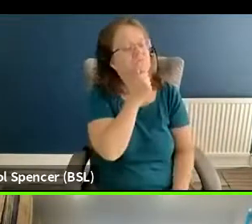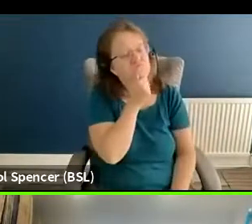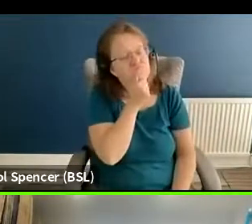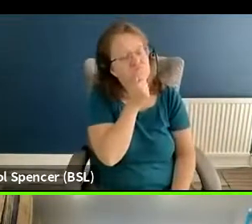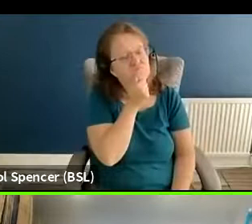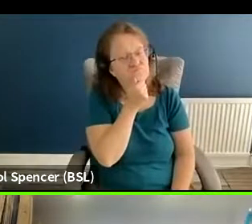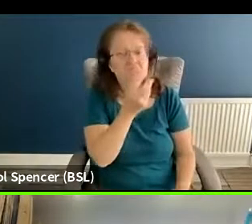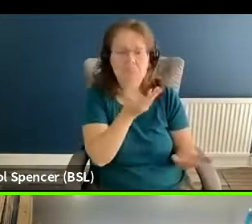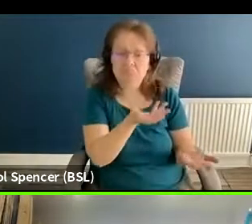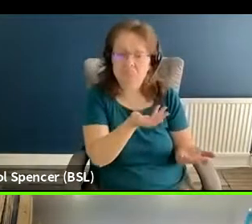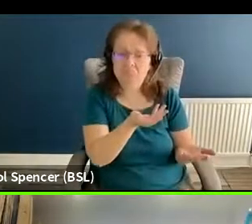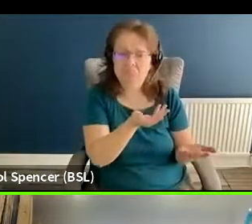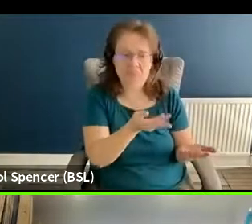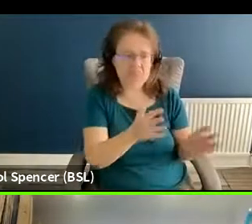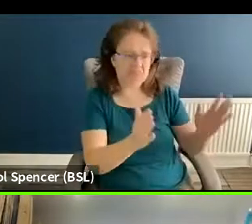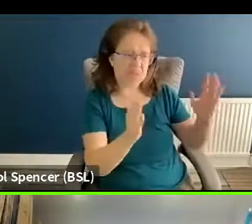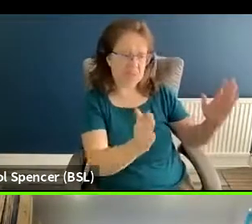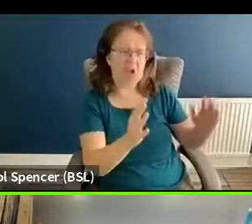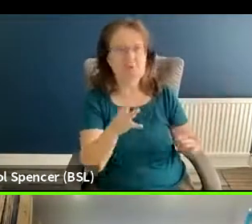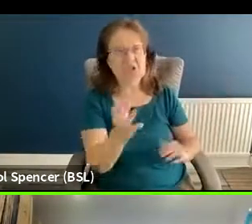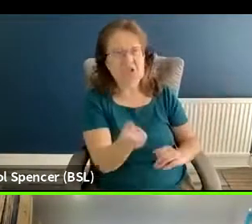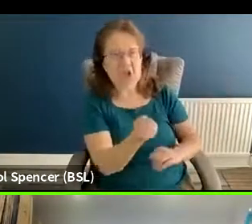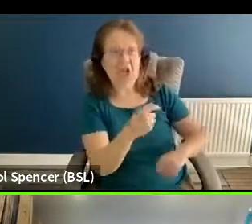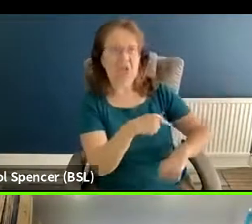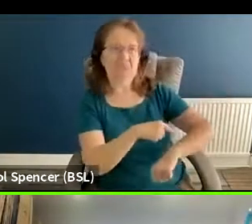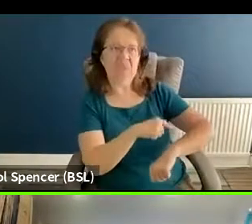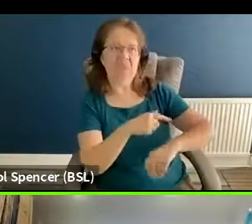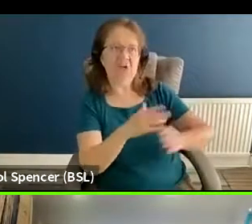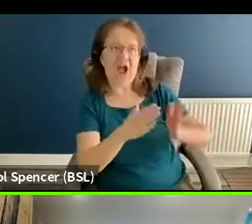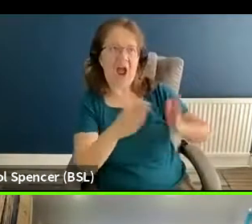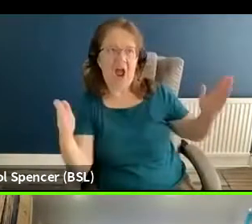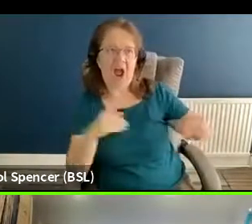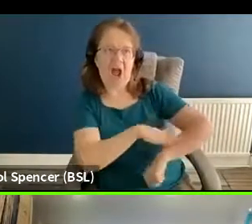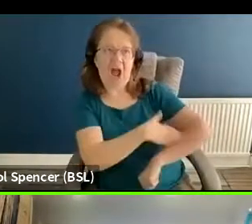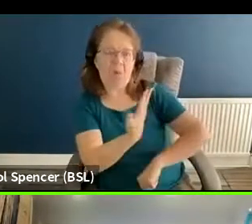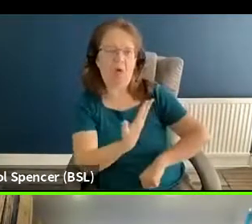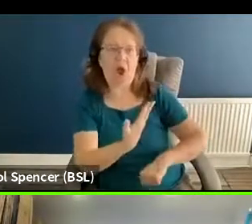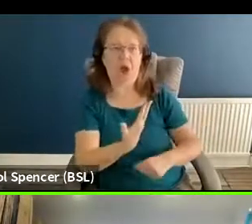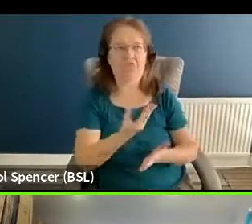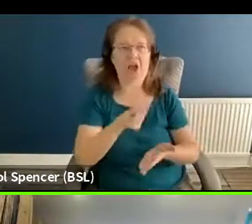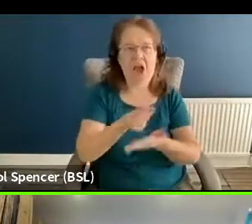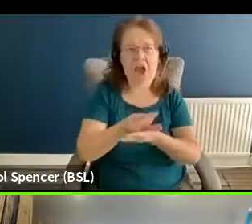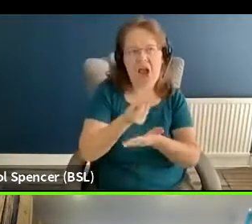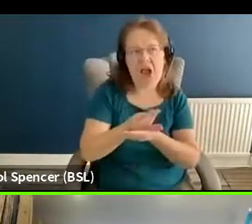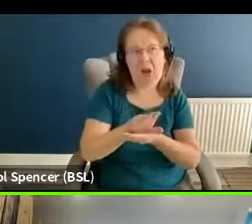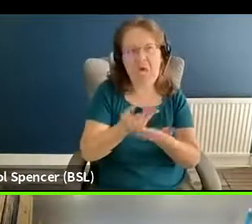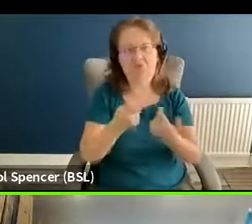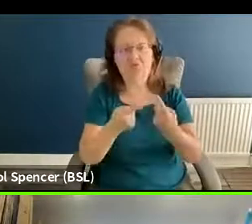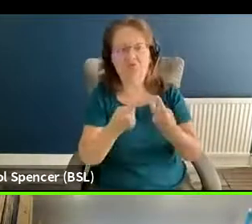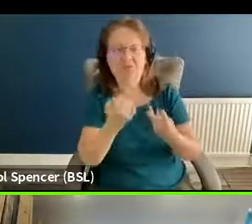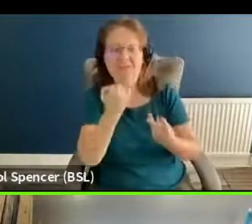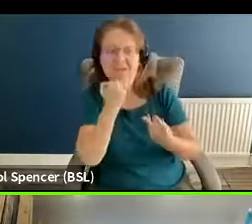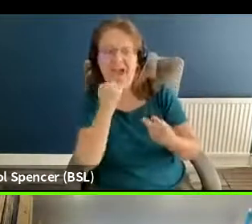it will take this long. It'll cost us this much and it'll be done by that date.